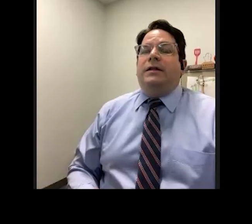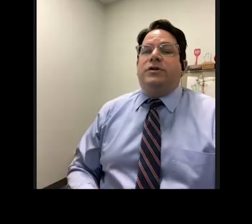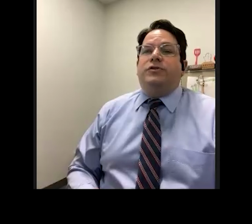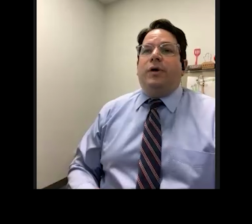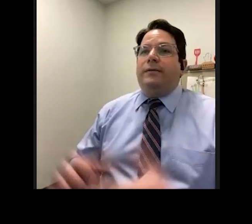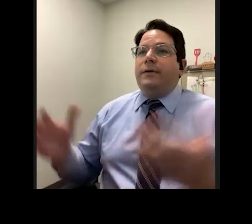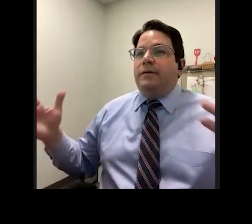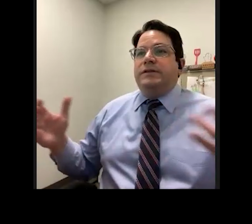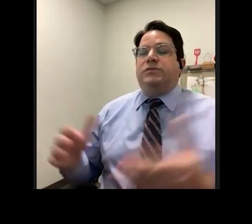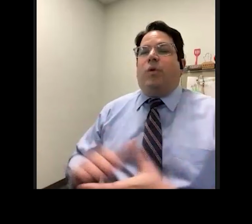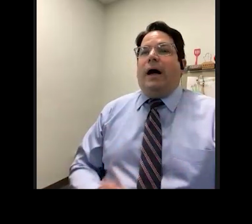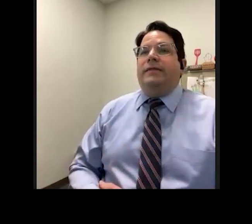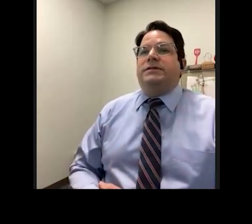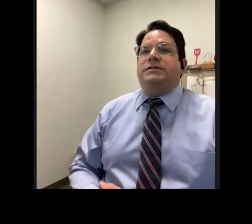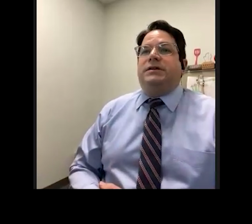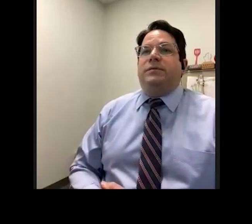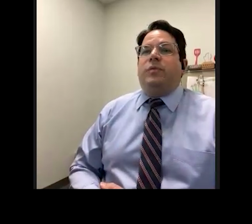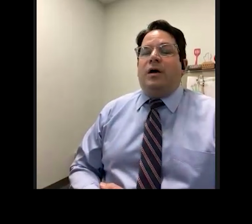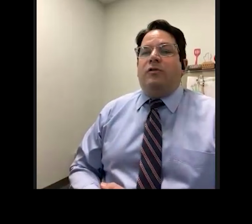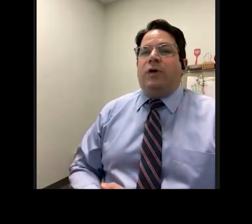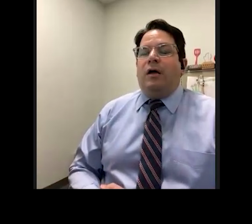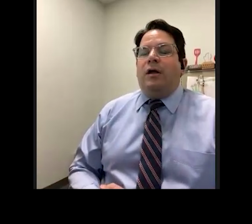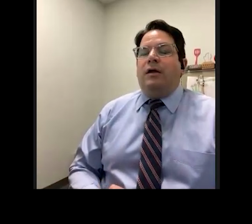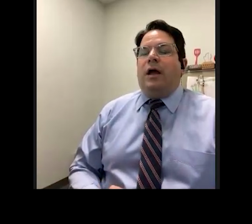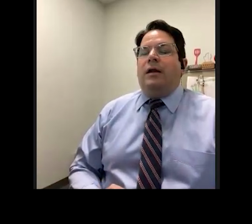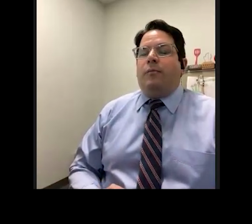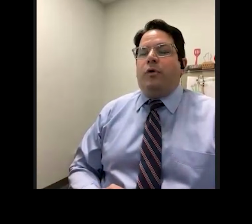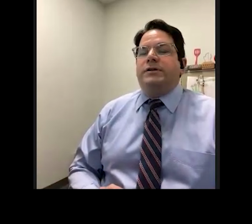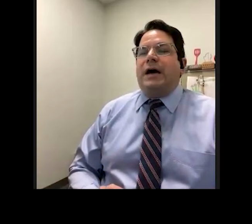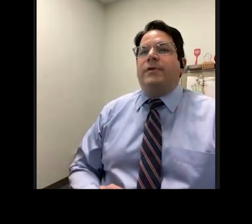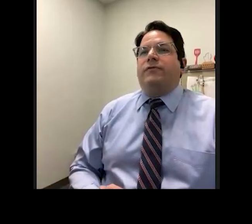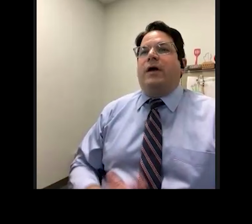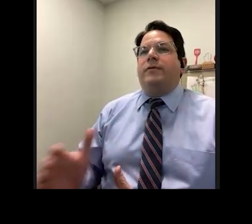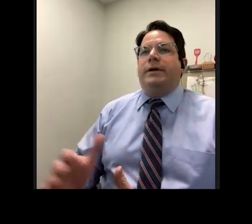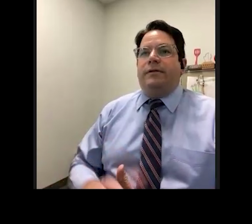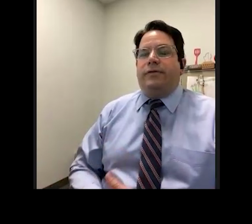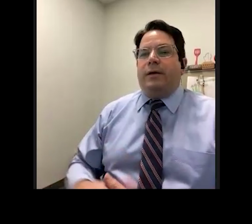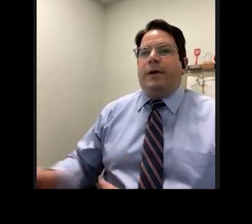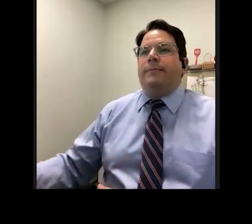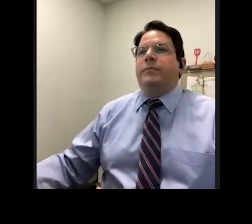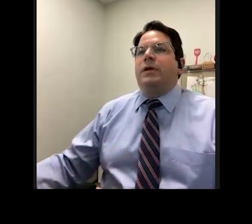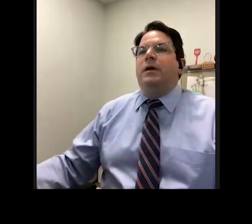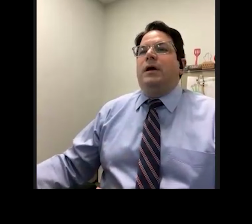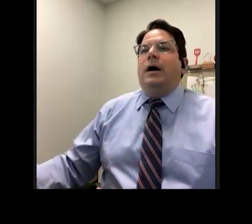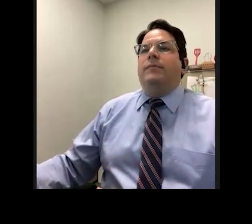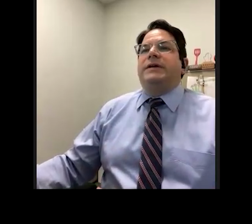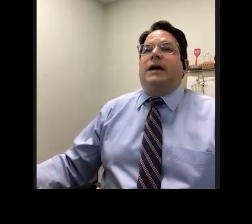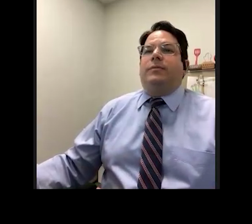And in so doing, this is why this is such an important topic for everybody to think about.